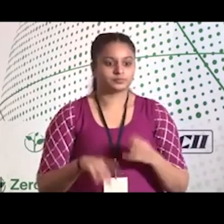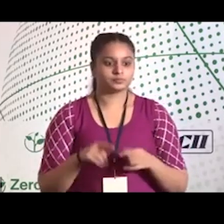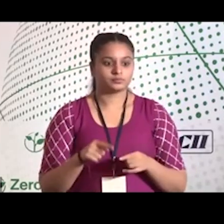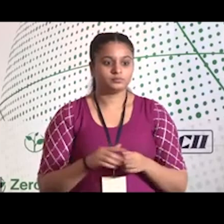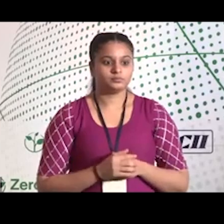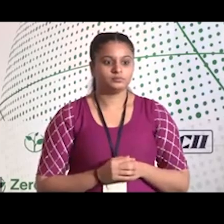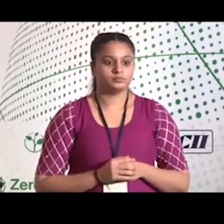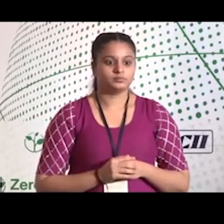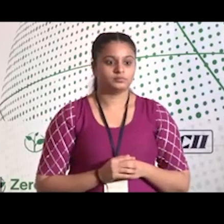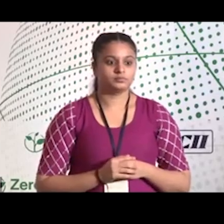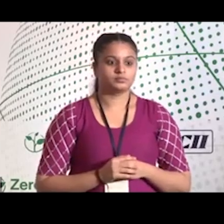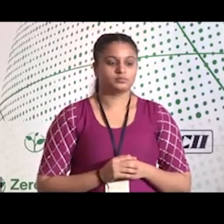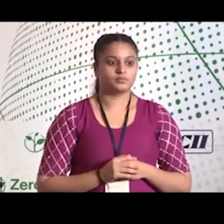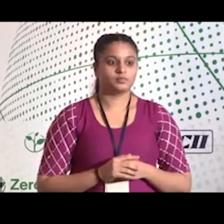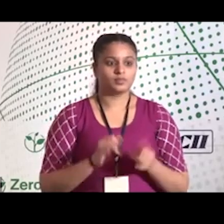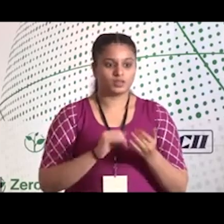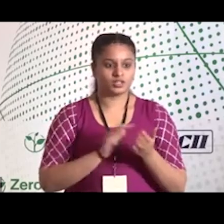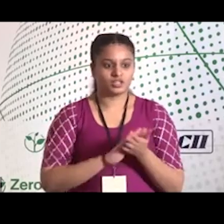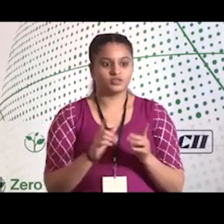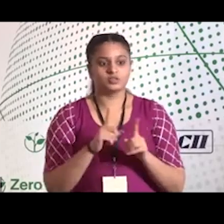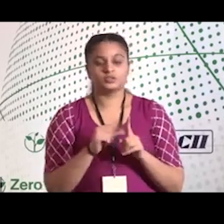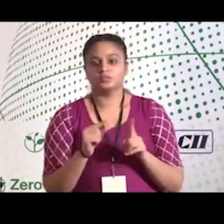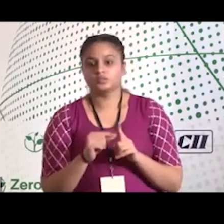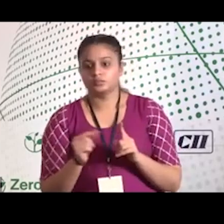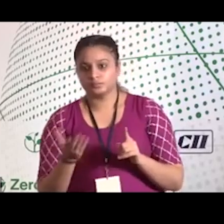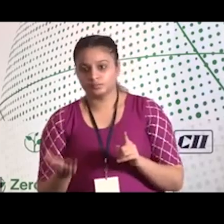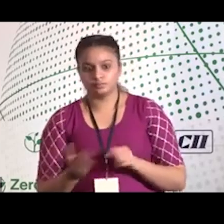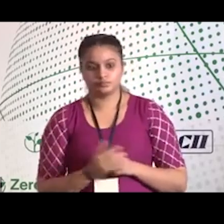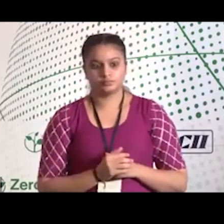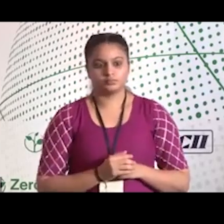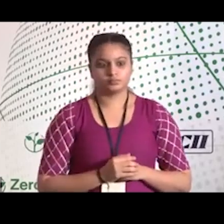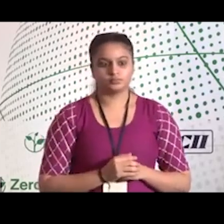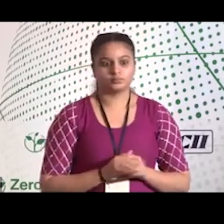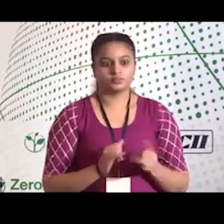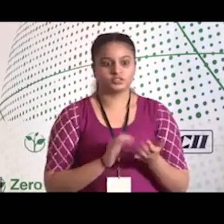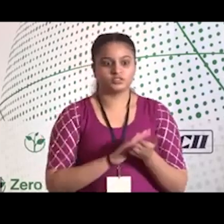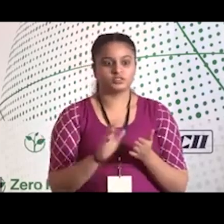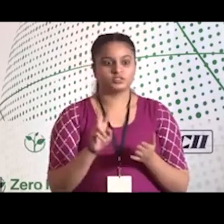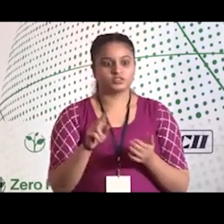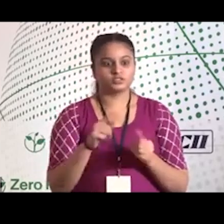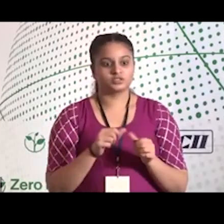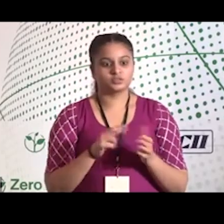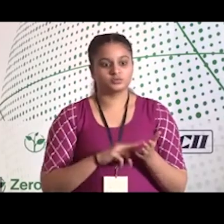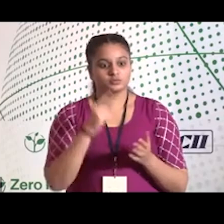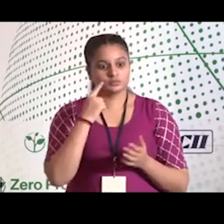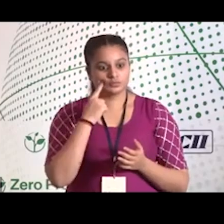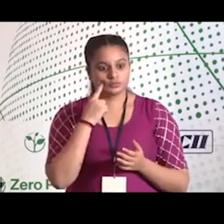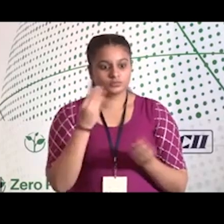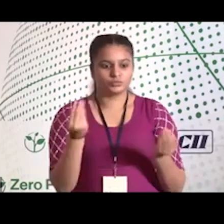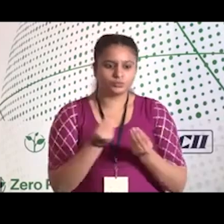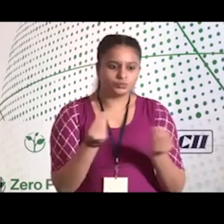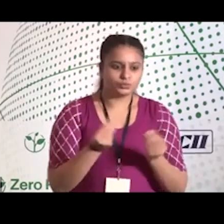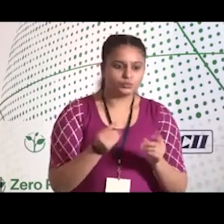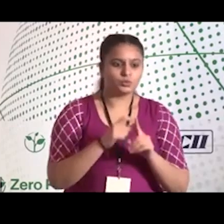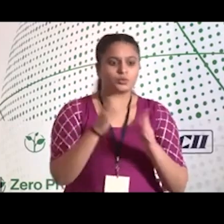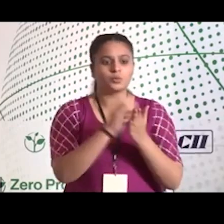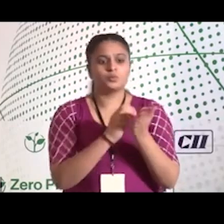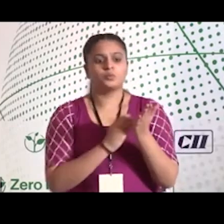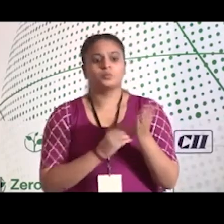And that's exactly what Steve I need to know is so funny. Will you tell us a little about the program